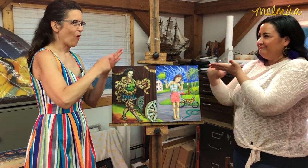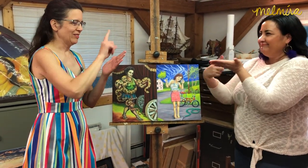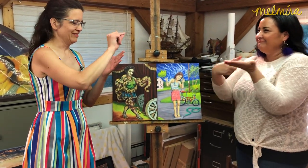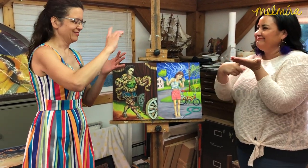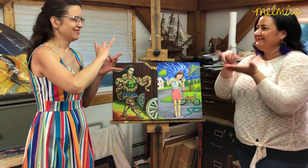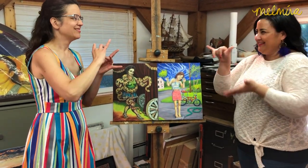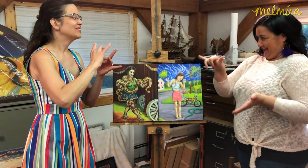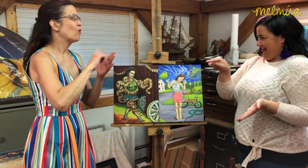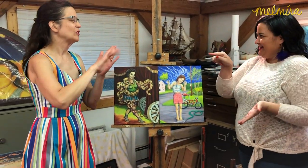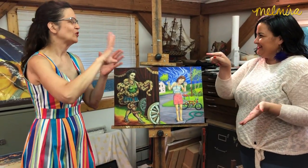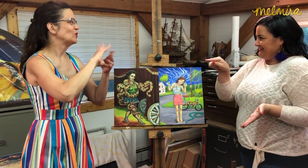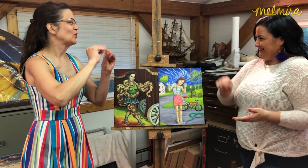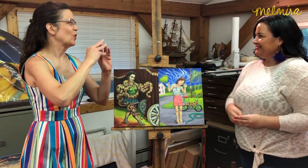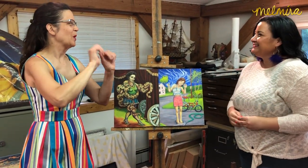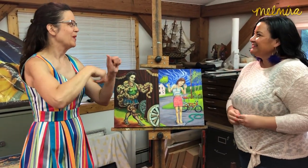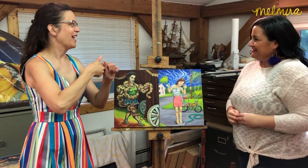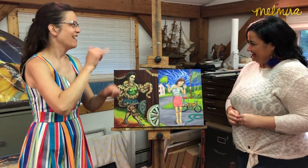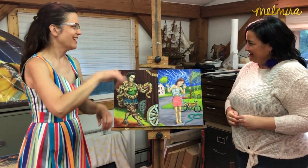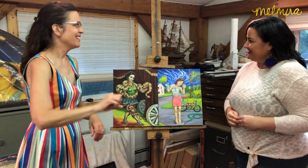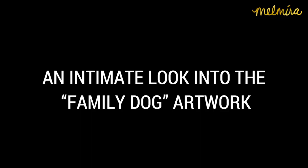talk about it. -Yes. Talk about what are their stories behind it